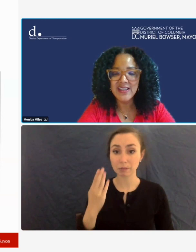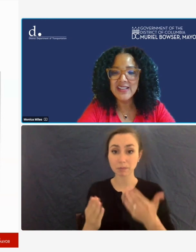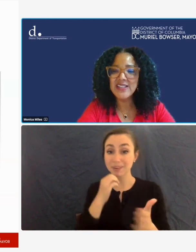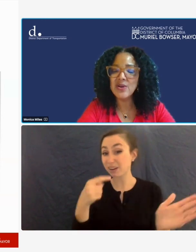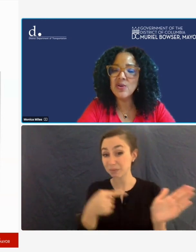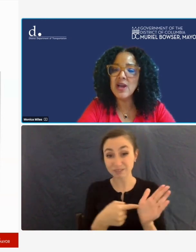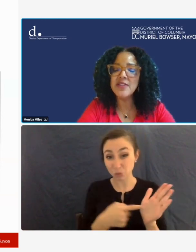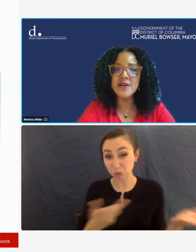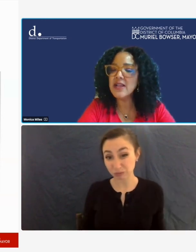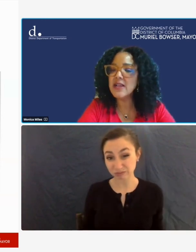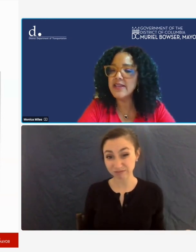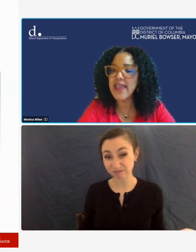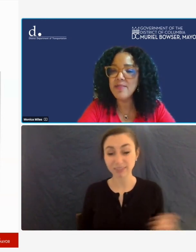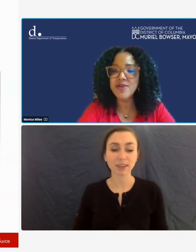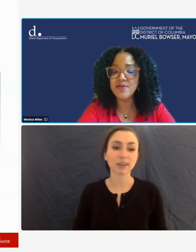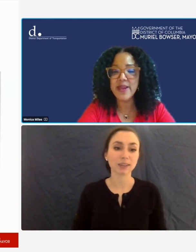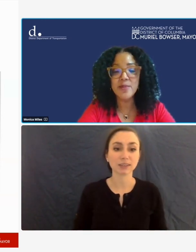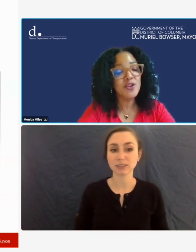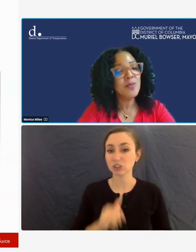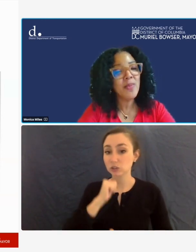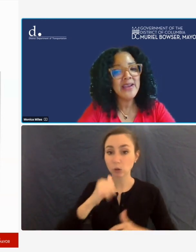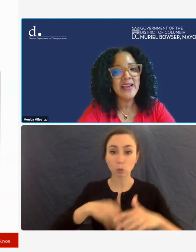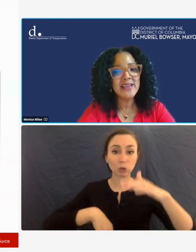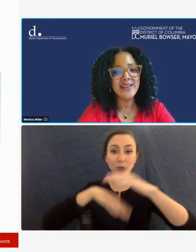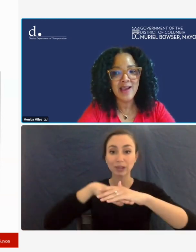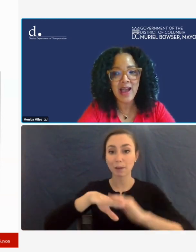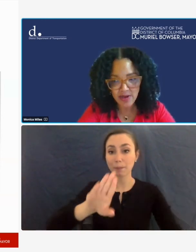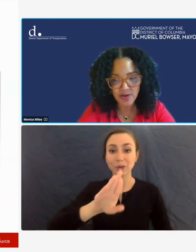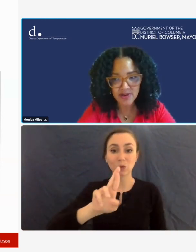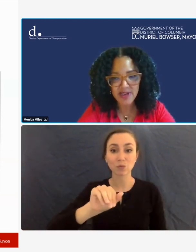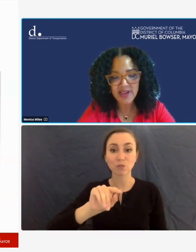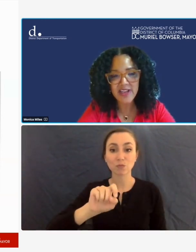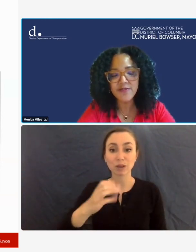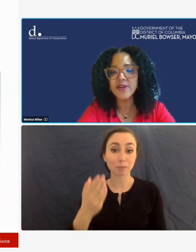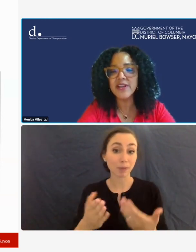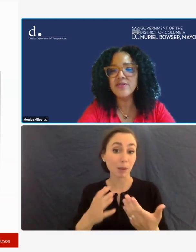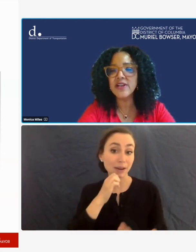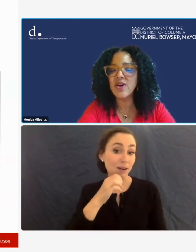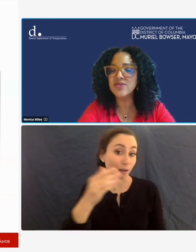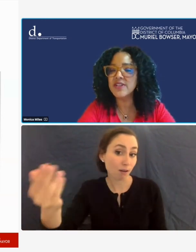so they're not going to cap your rate but you might not get hired if your indirect cost rate is